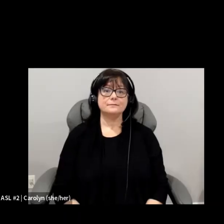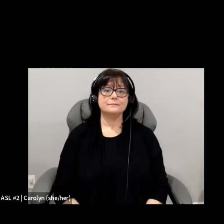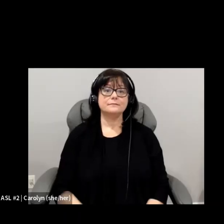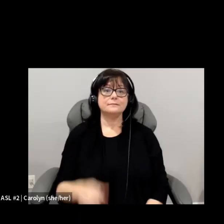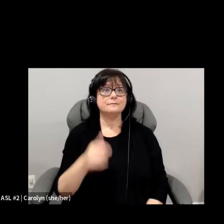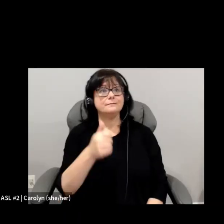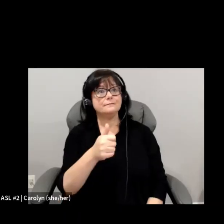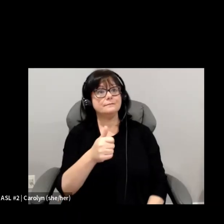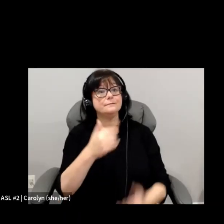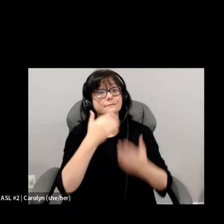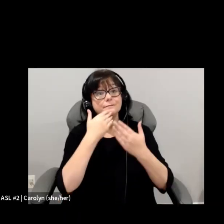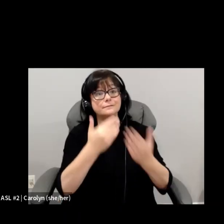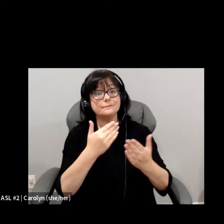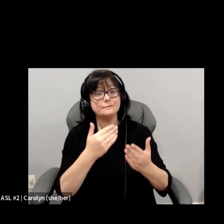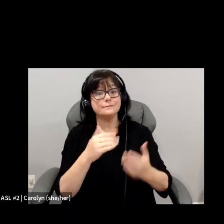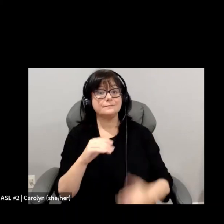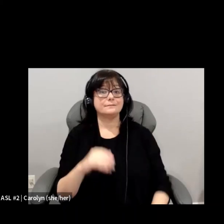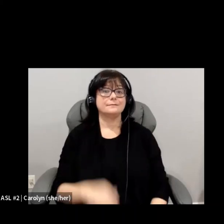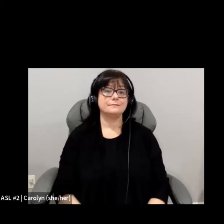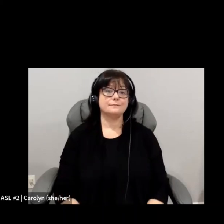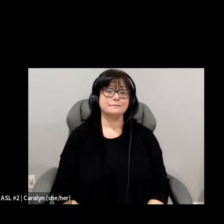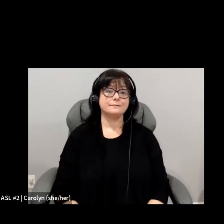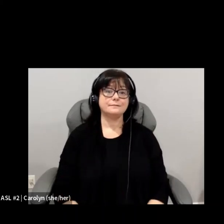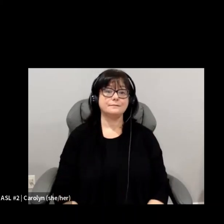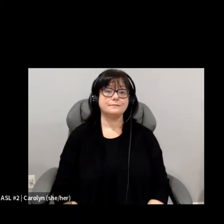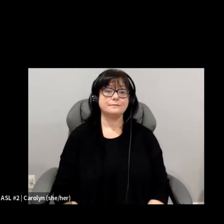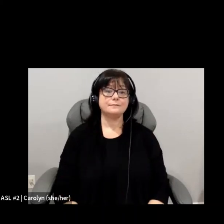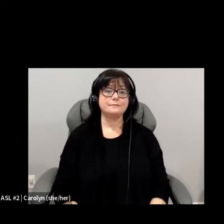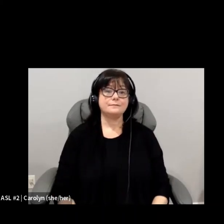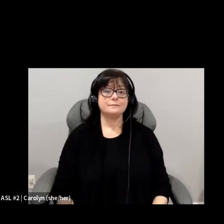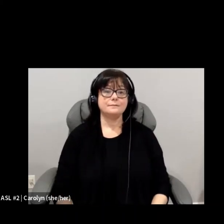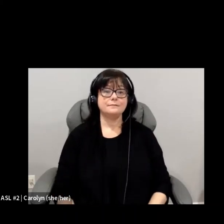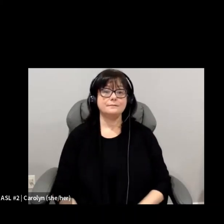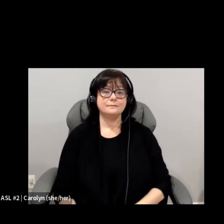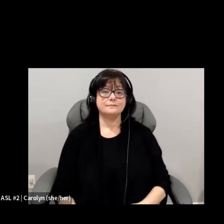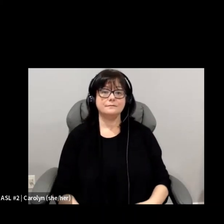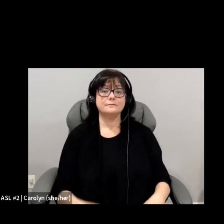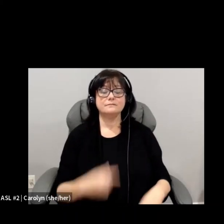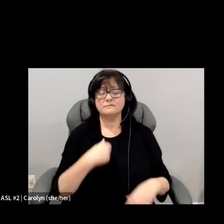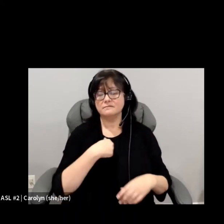I ALSO I WANT TO ECHO LAURA'S ACKNOWLEDGEMENT.